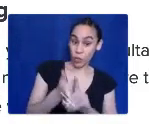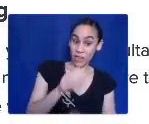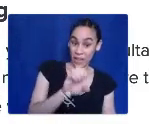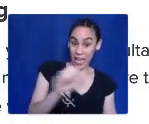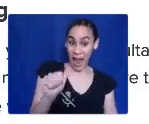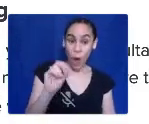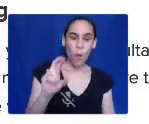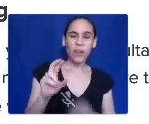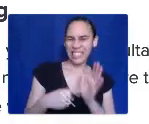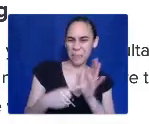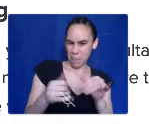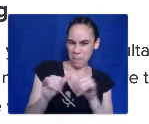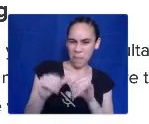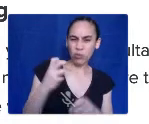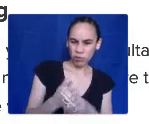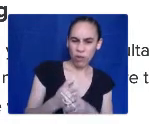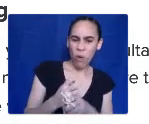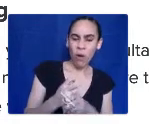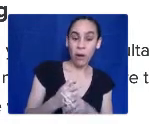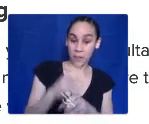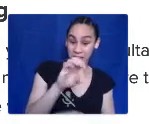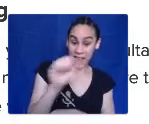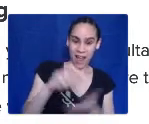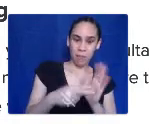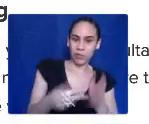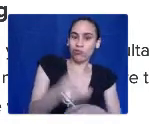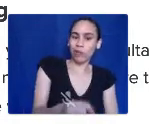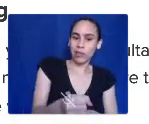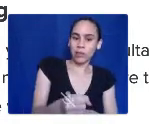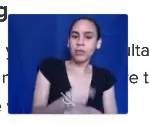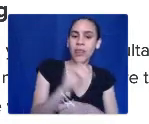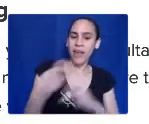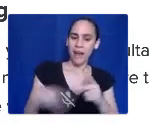hard to find ea's all about trust right so the kind of scale of the trust that you were doing